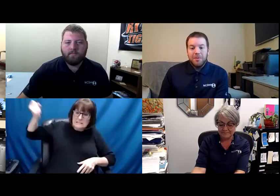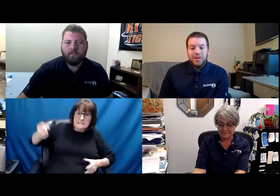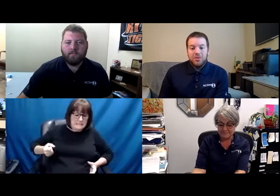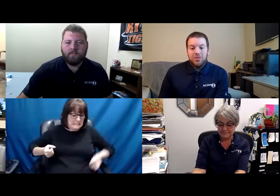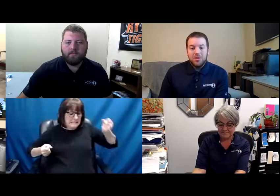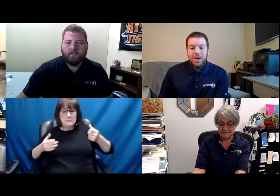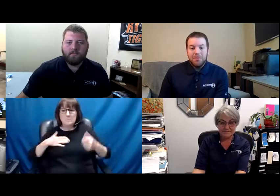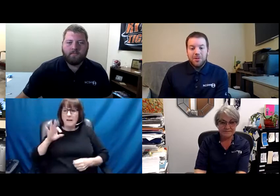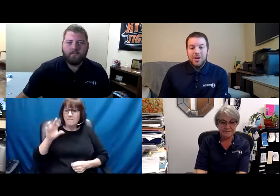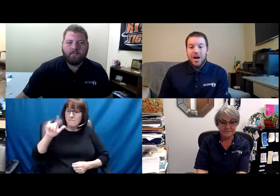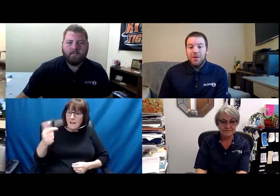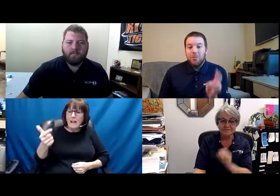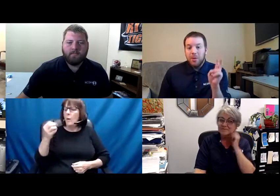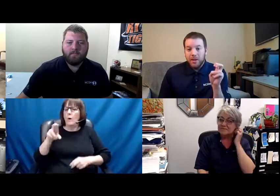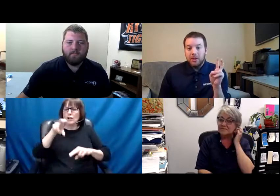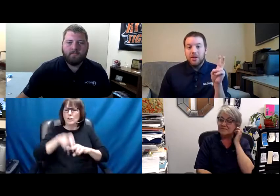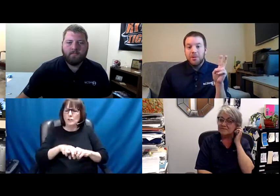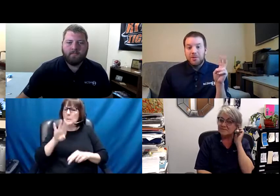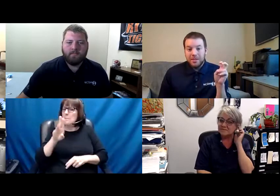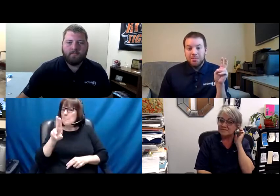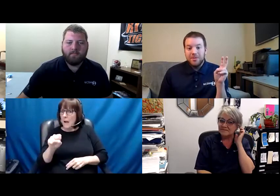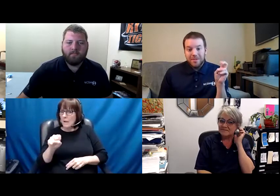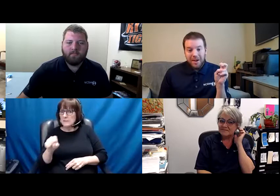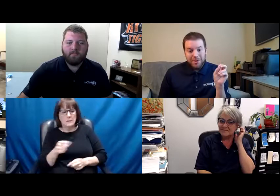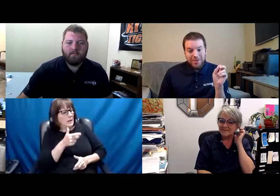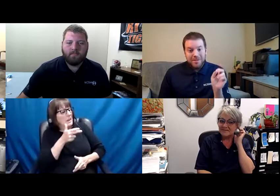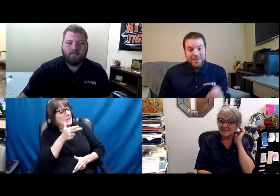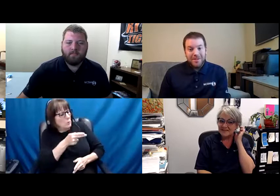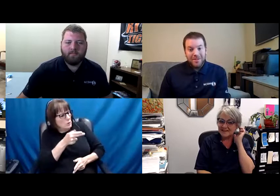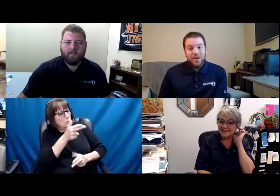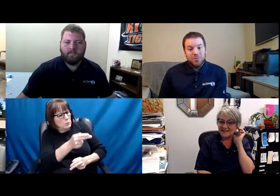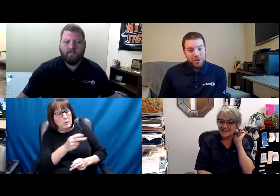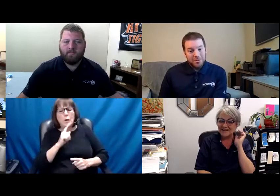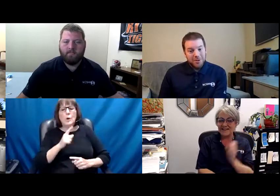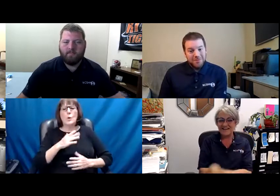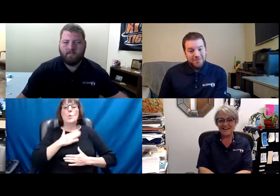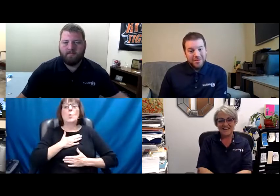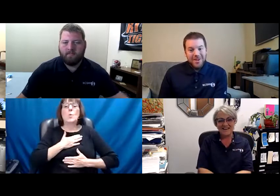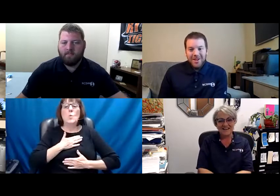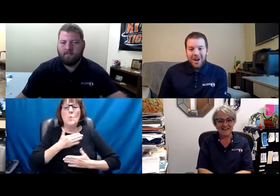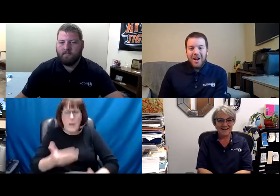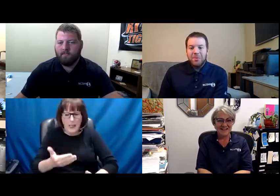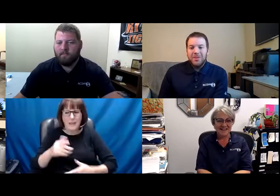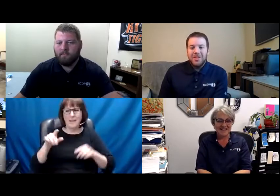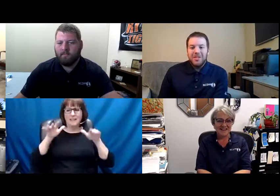bus and shooting paintballs at willing participant zombies that try to swarm you I appreciate the